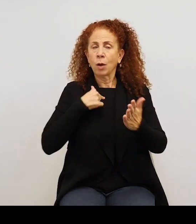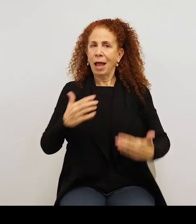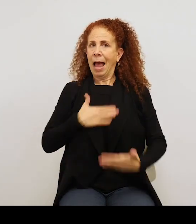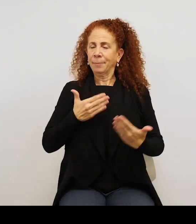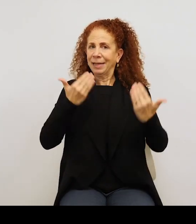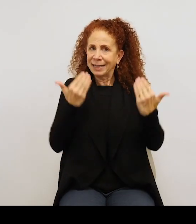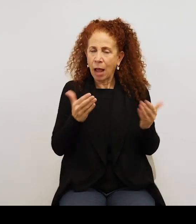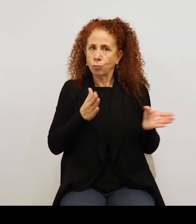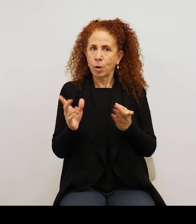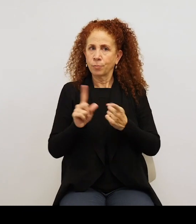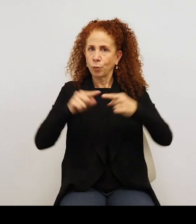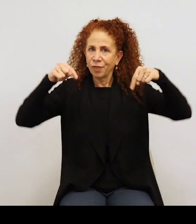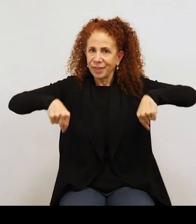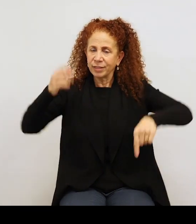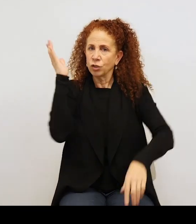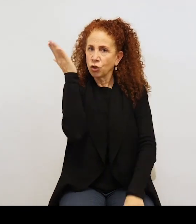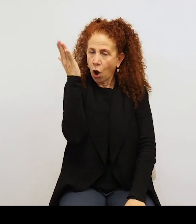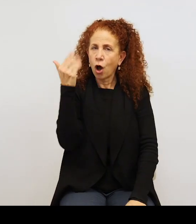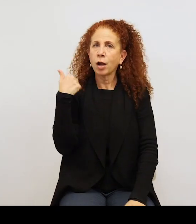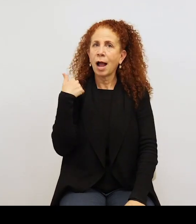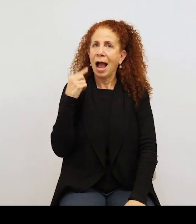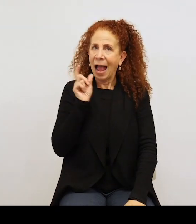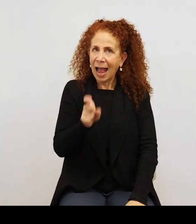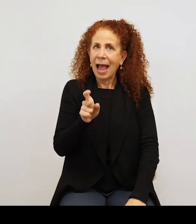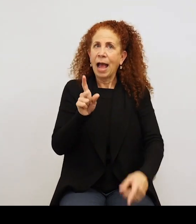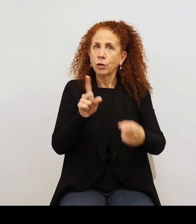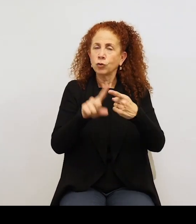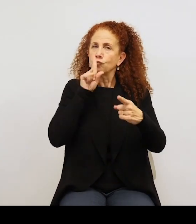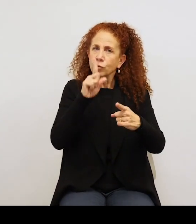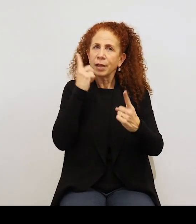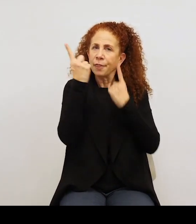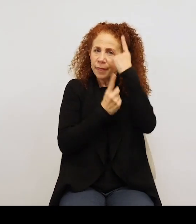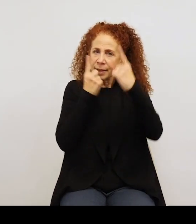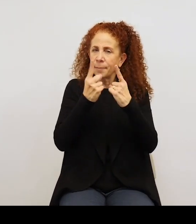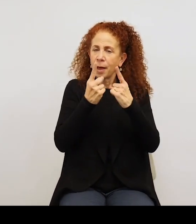that in preparation for this talk, I actually got to think about notions of kinship